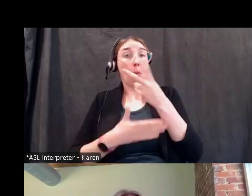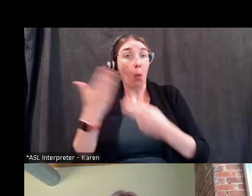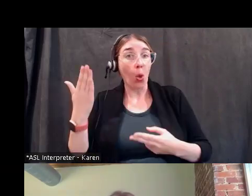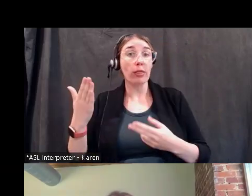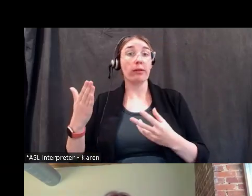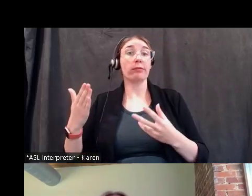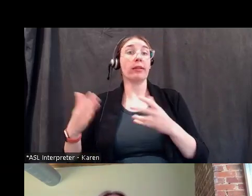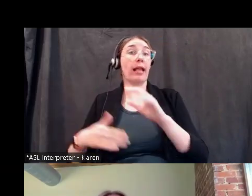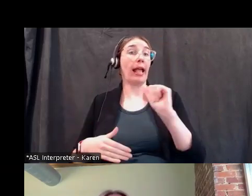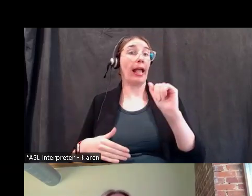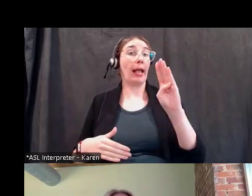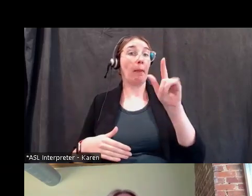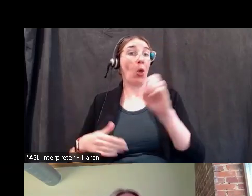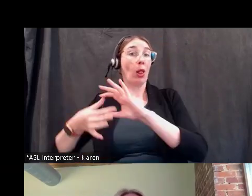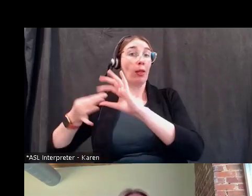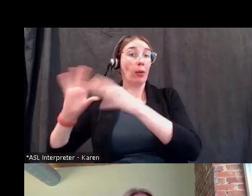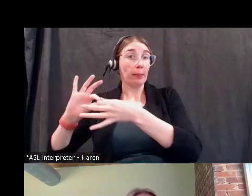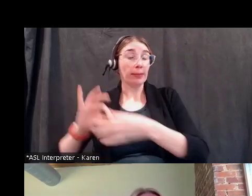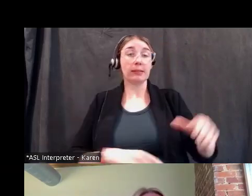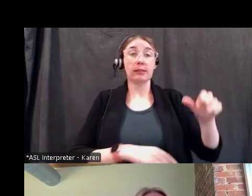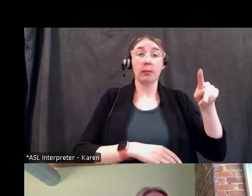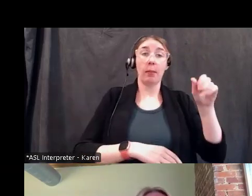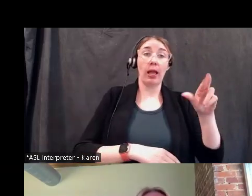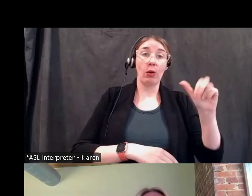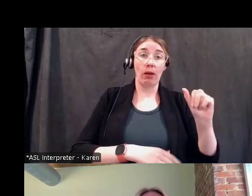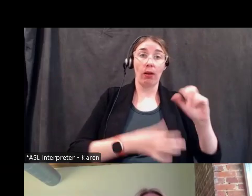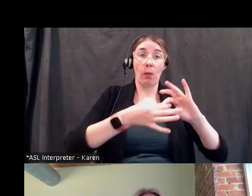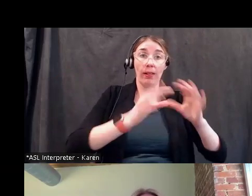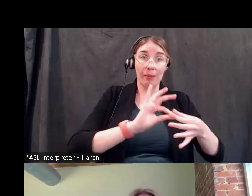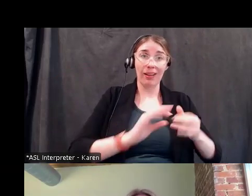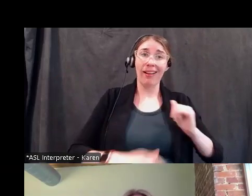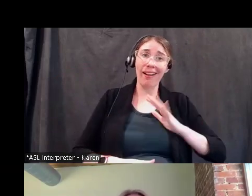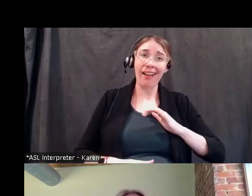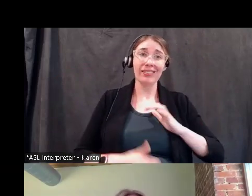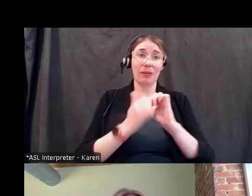that's really awesome that not only will these athletes be there but they will also have access